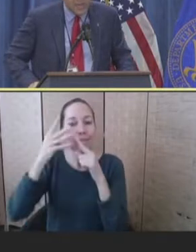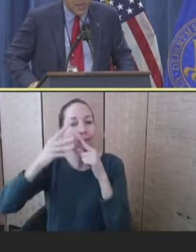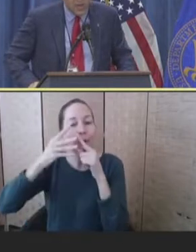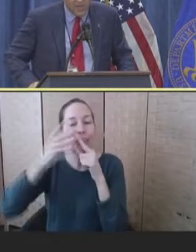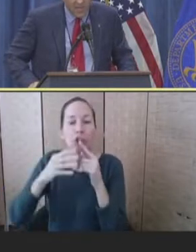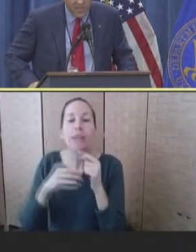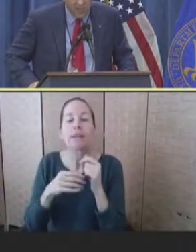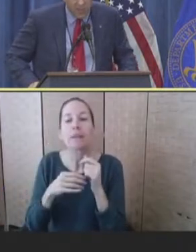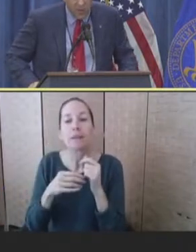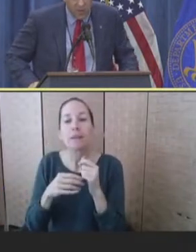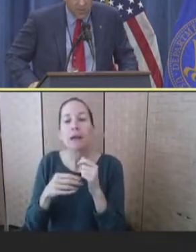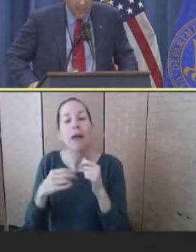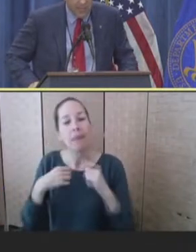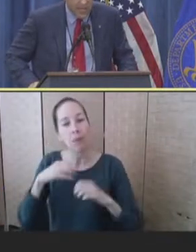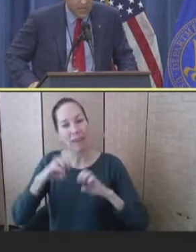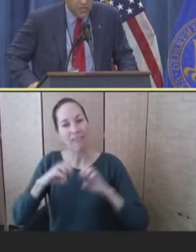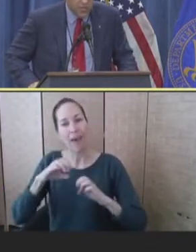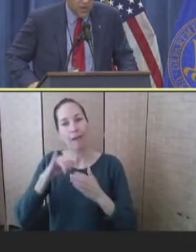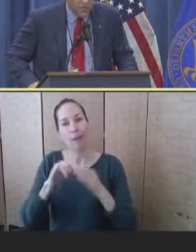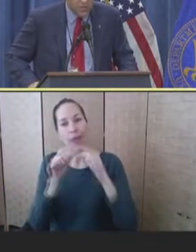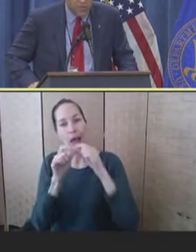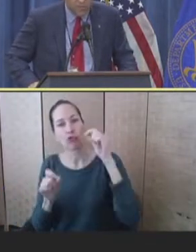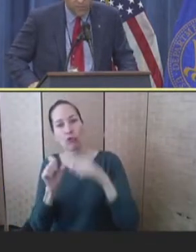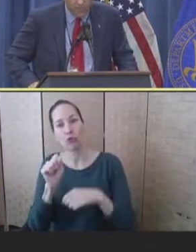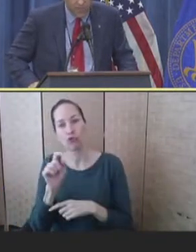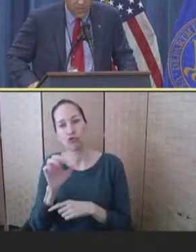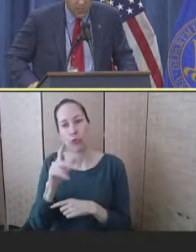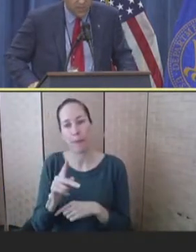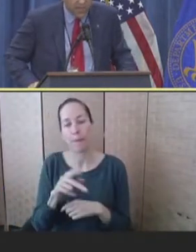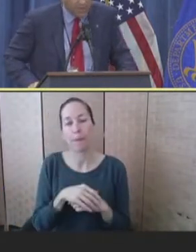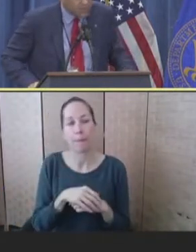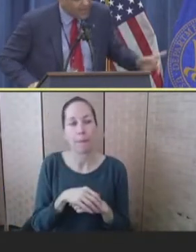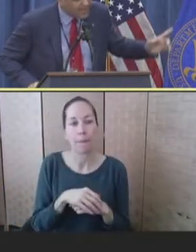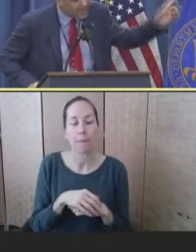And then on day seven post-vaccination, we're also through the use of a nasal speculum,